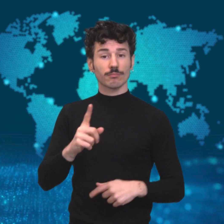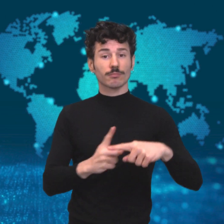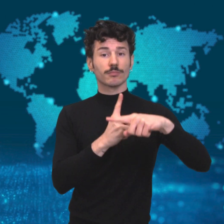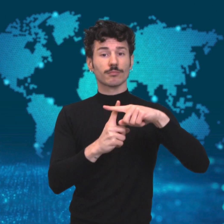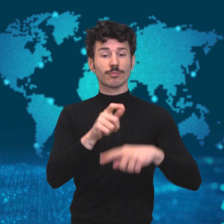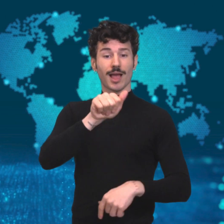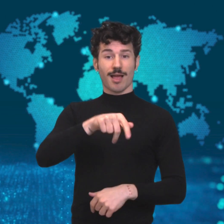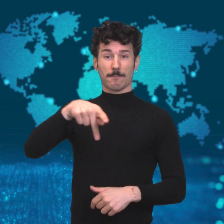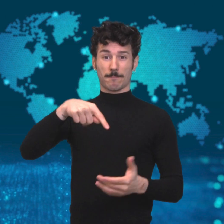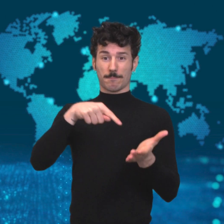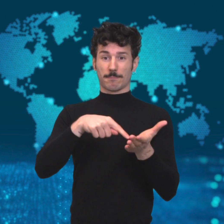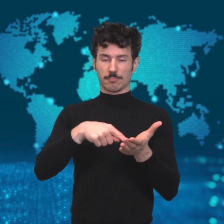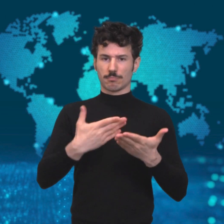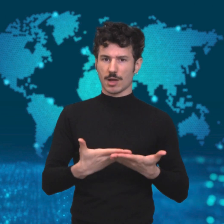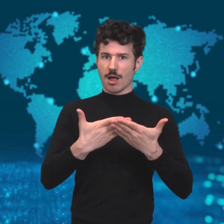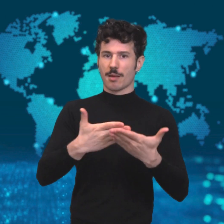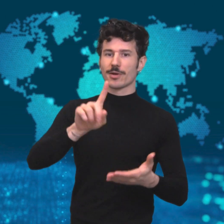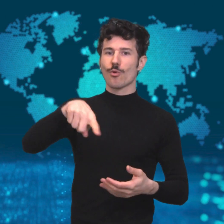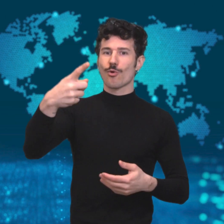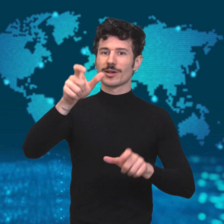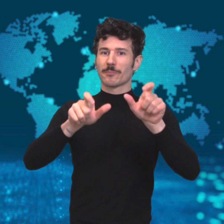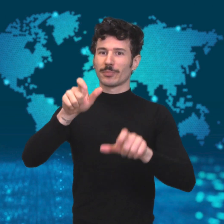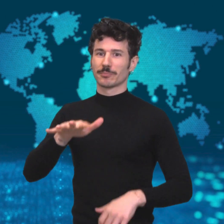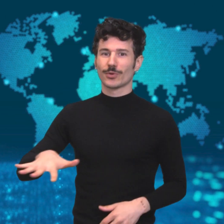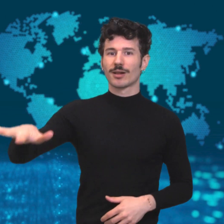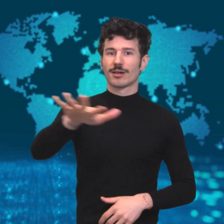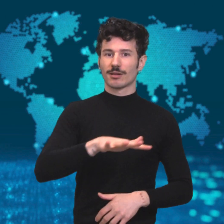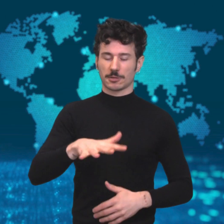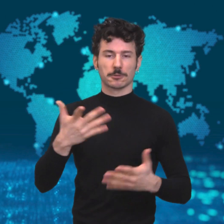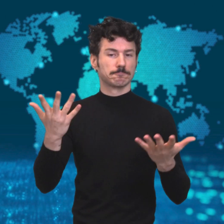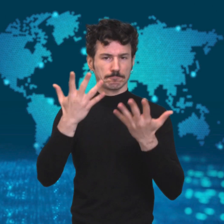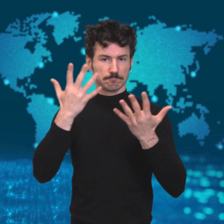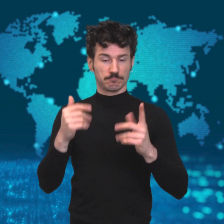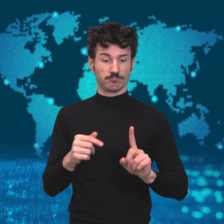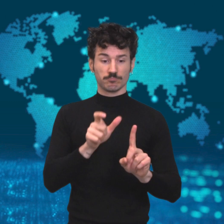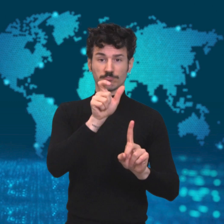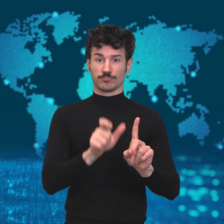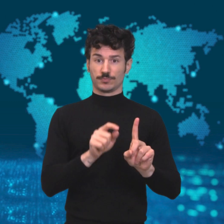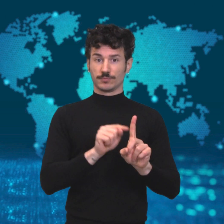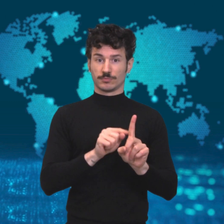sign up and allow their government to track their